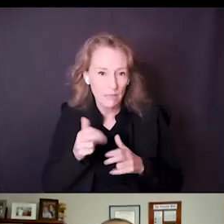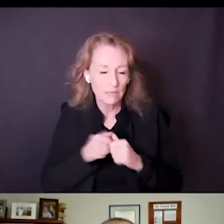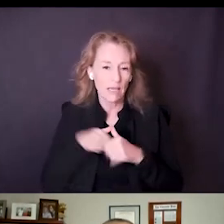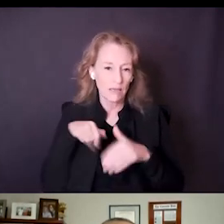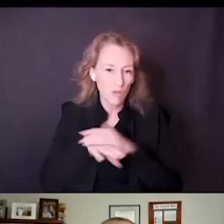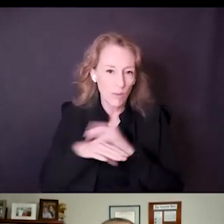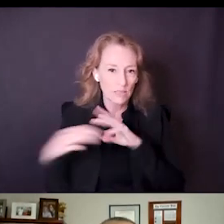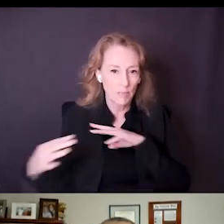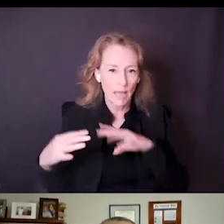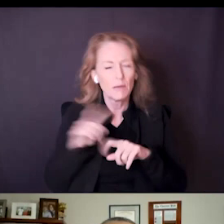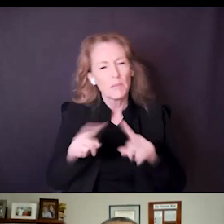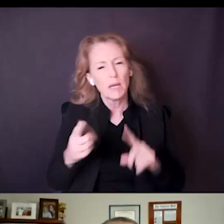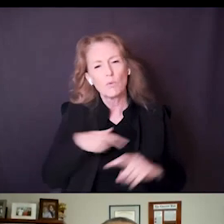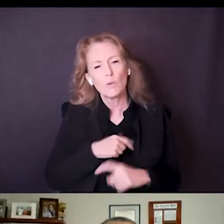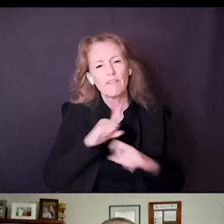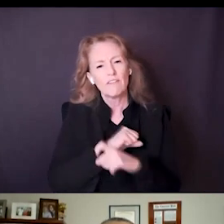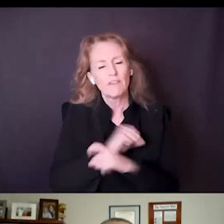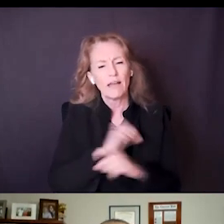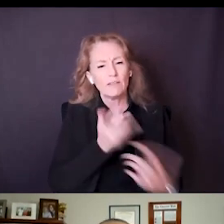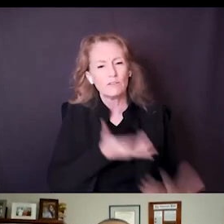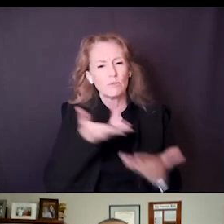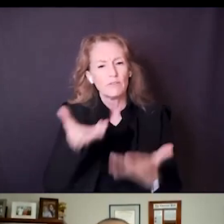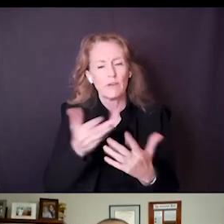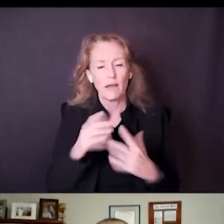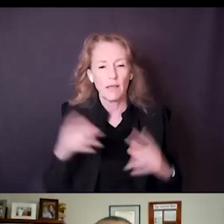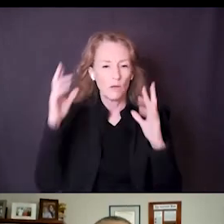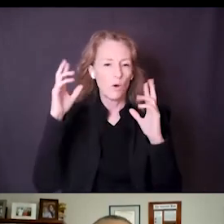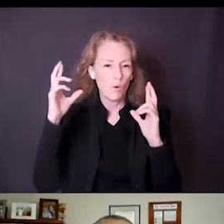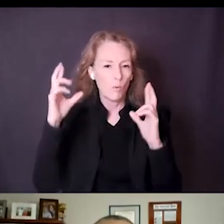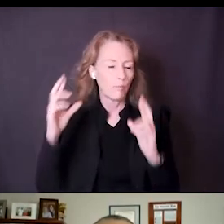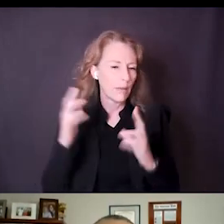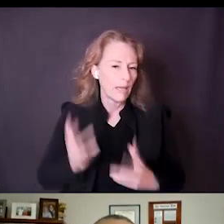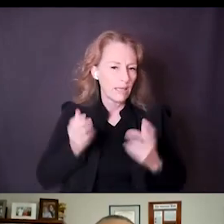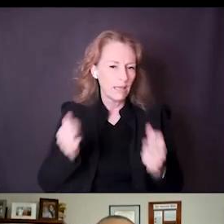DAY TO BRING PEACE OF OUR PLACE OF THE WORLD.